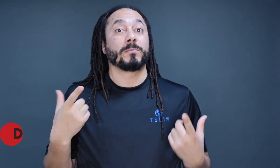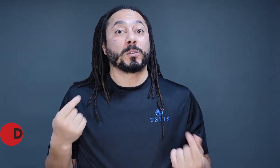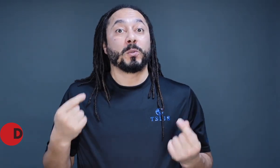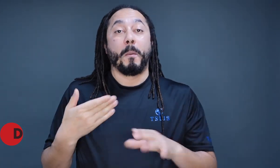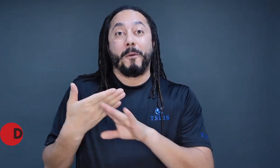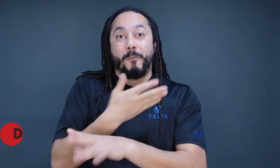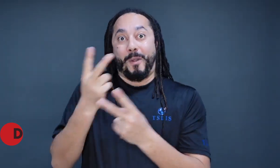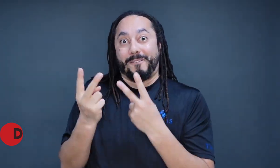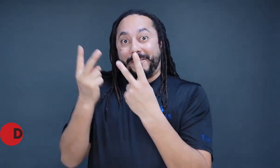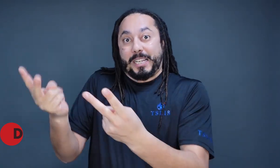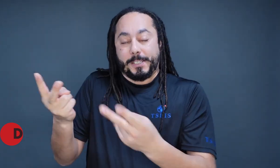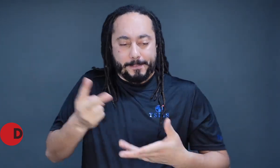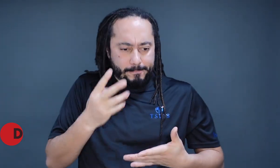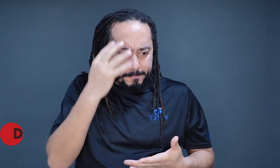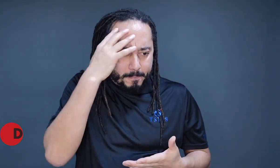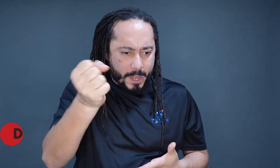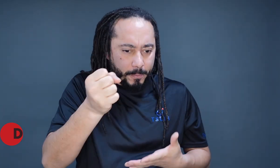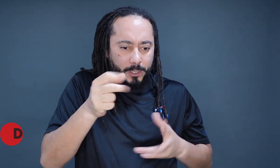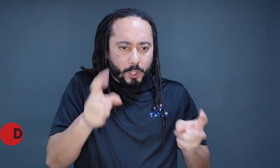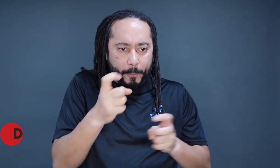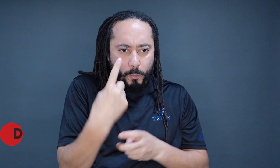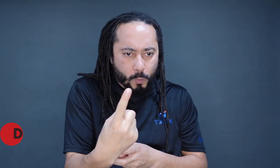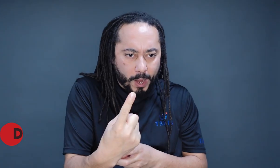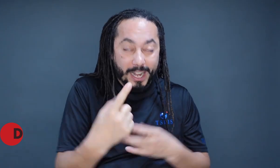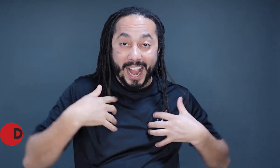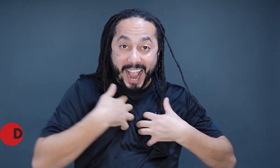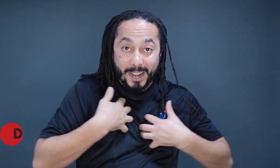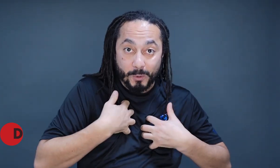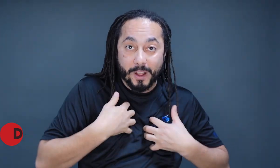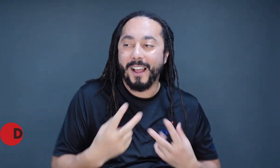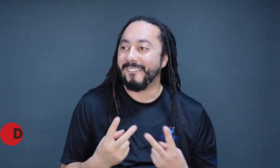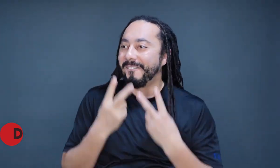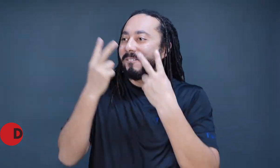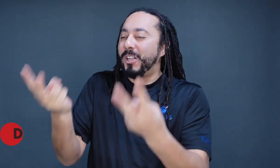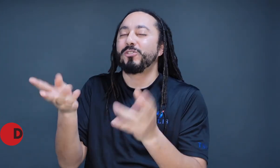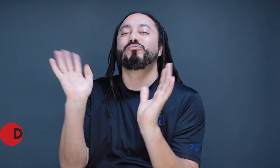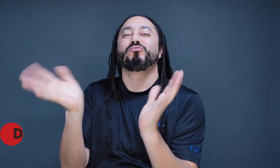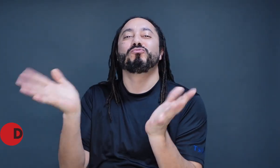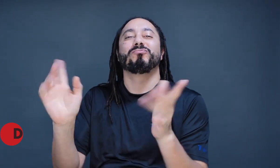I’d go visit her and talk all about different animals.